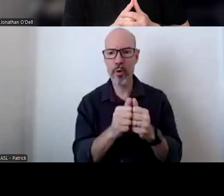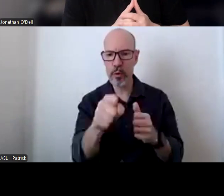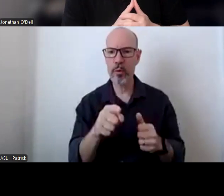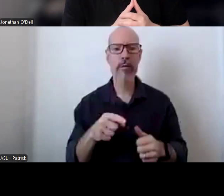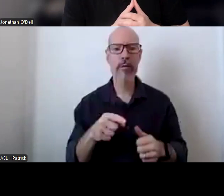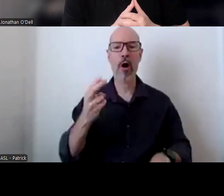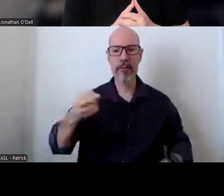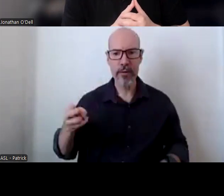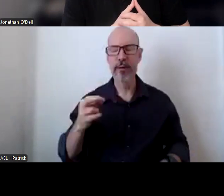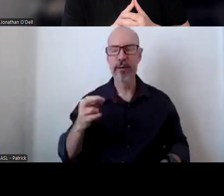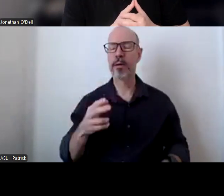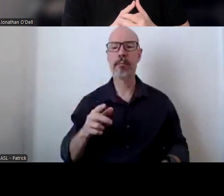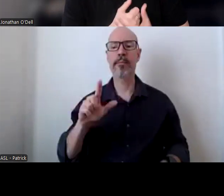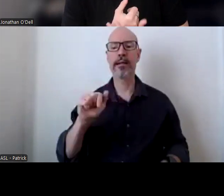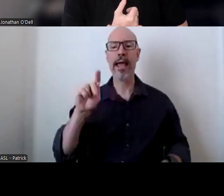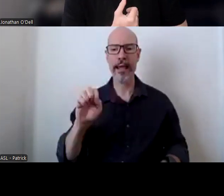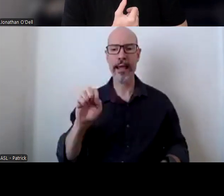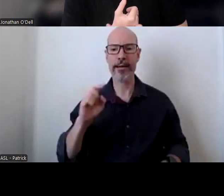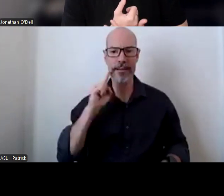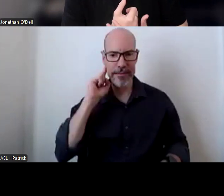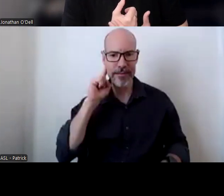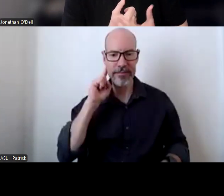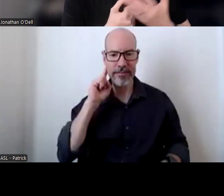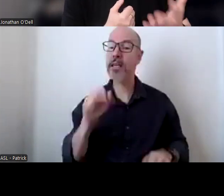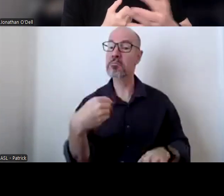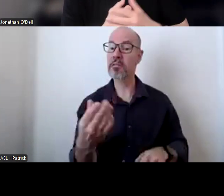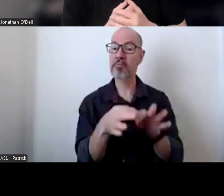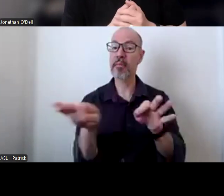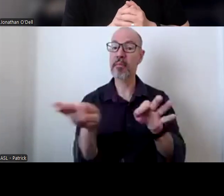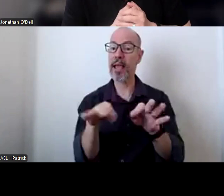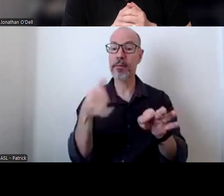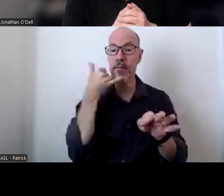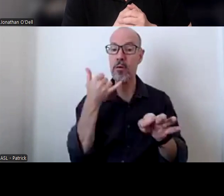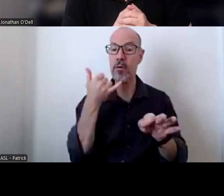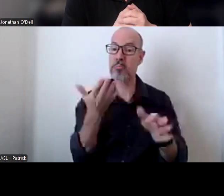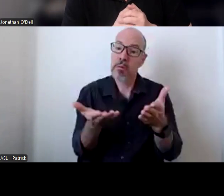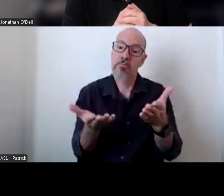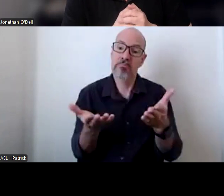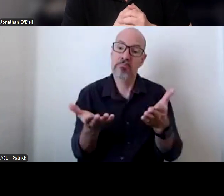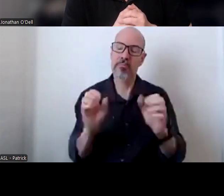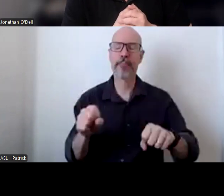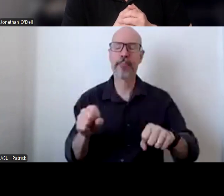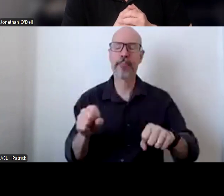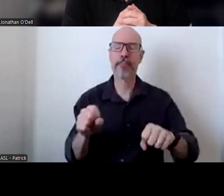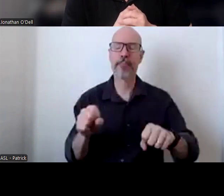late-deafened, you might need to provide them with an amplified or captioned telephone, and that is readily available. Next slide.